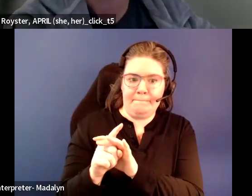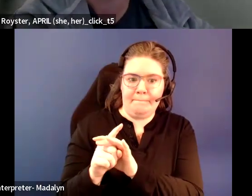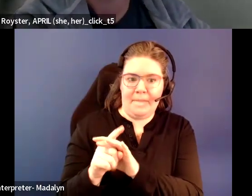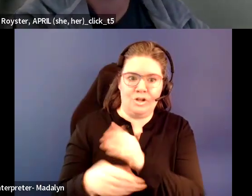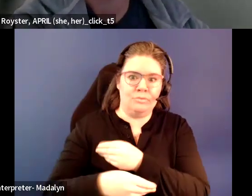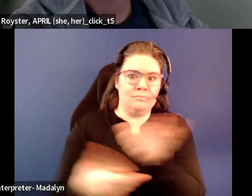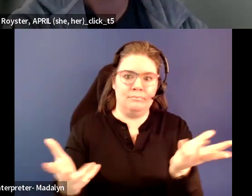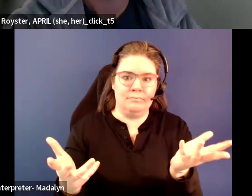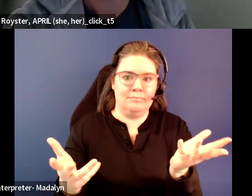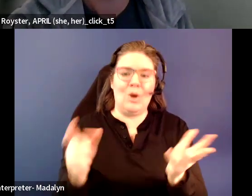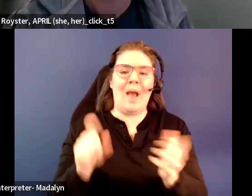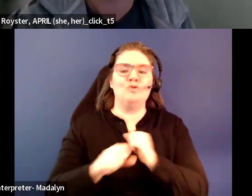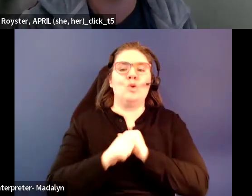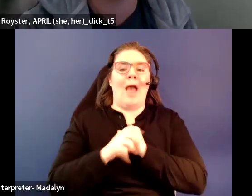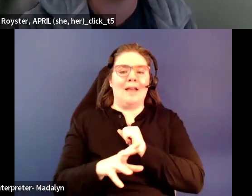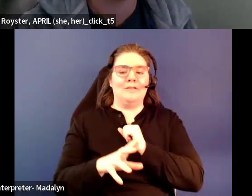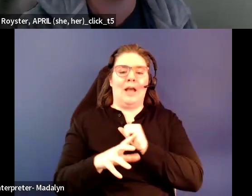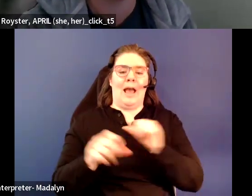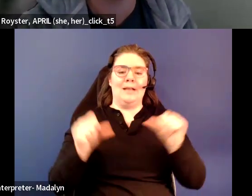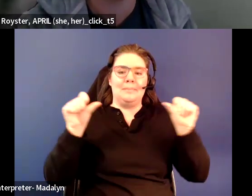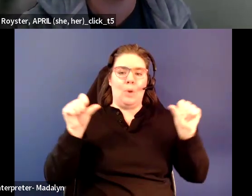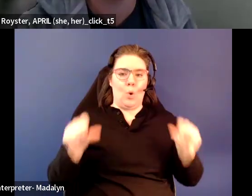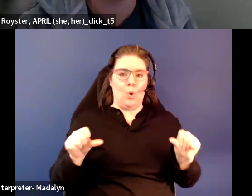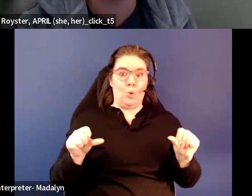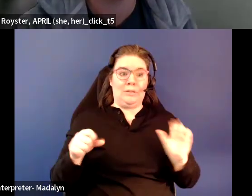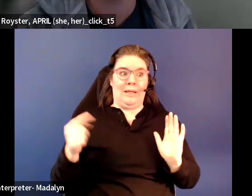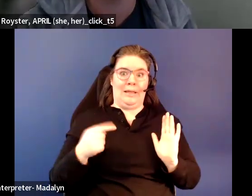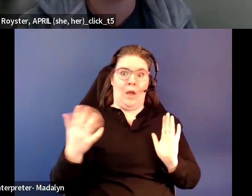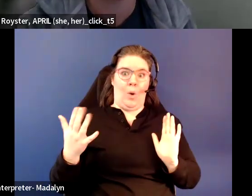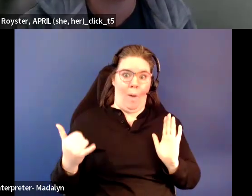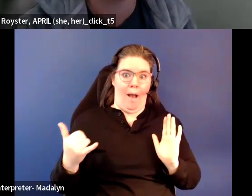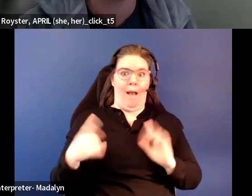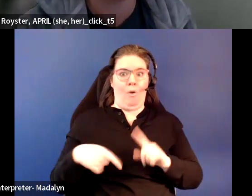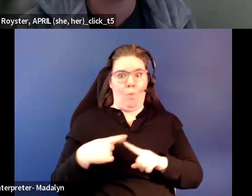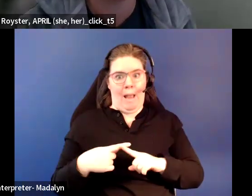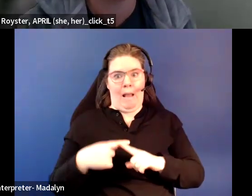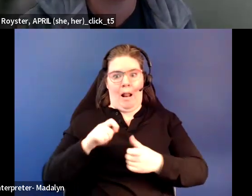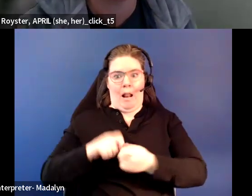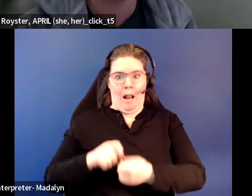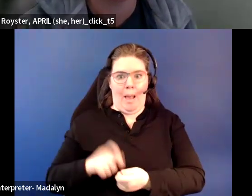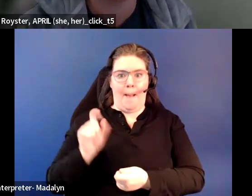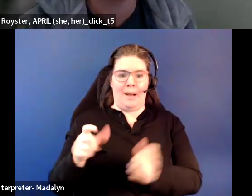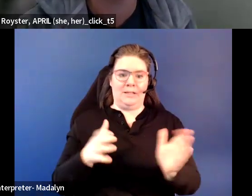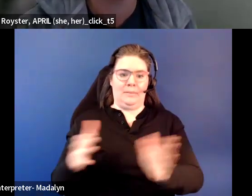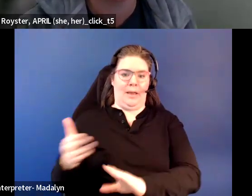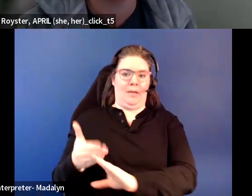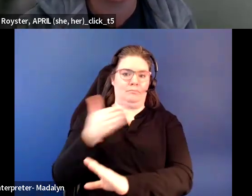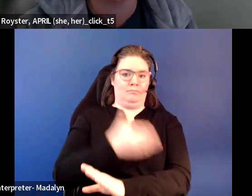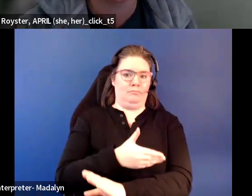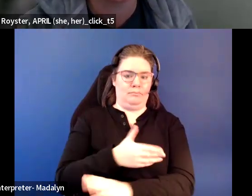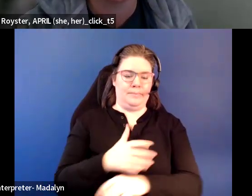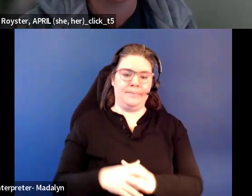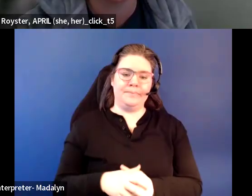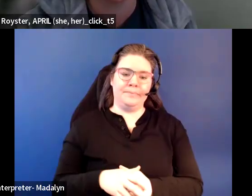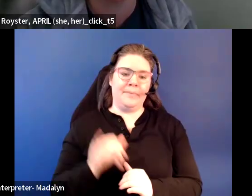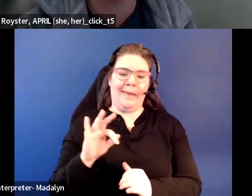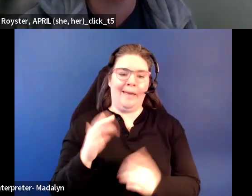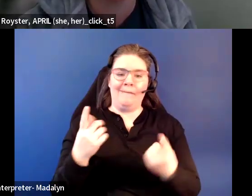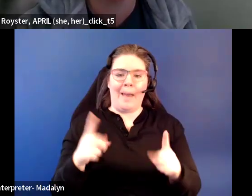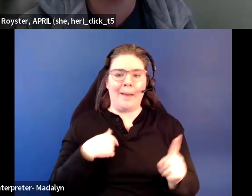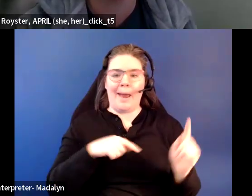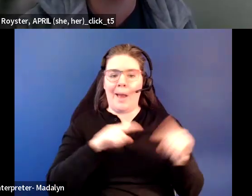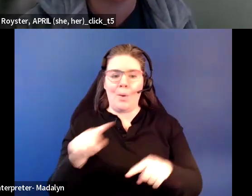Carolyn Grawi: like you have to advertise that it's gonna be. This is why we're doing it. So as an example for that would be if I went and just sat out at labor and delivery.